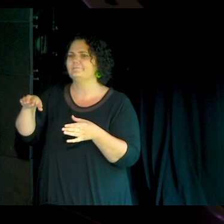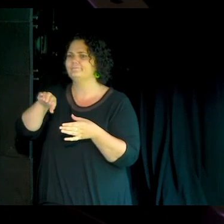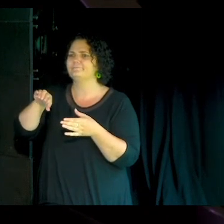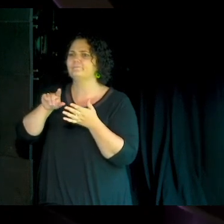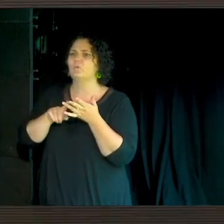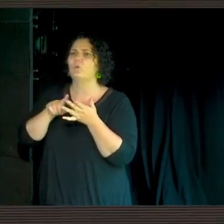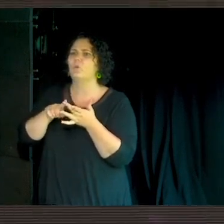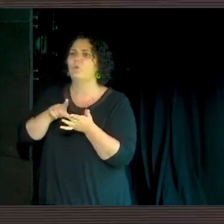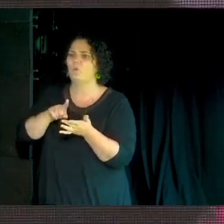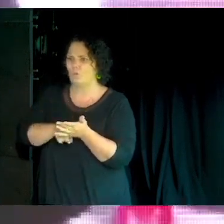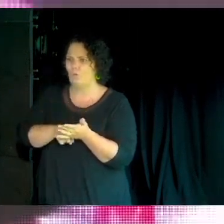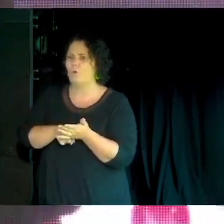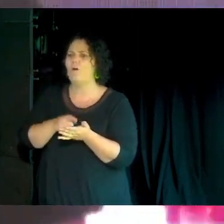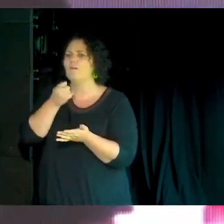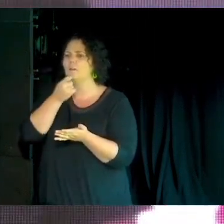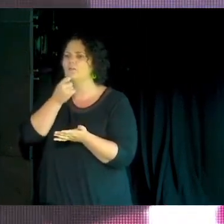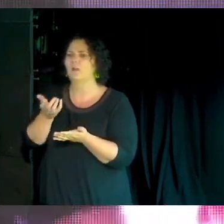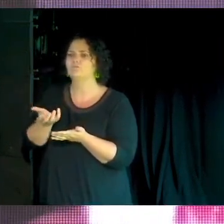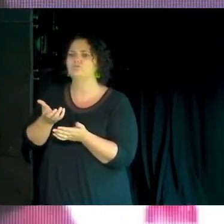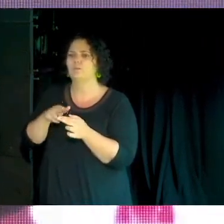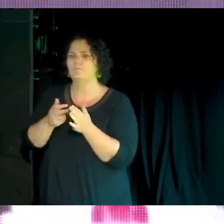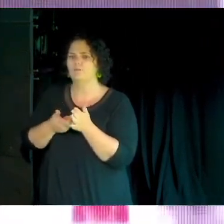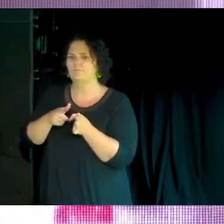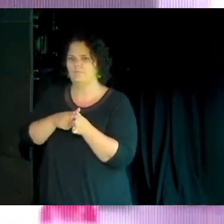of shallow fry on the crab before I actually put the sauce so it's actually a very quick